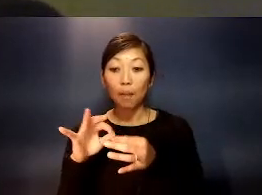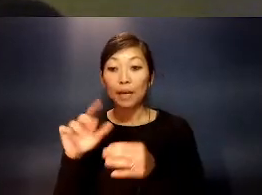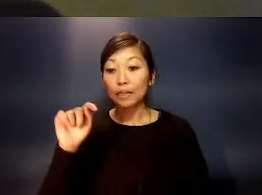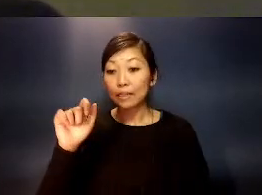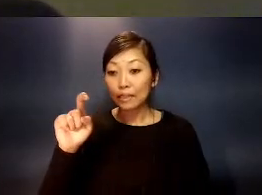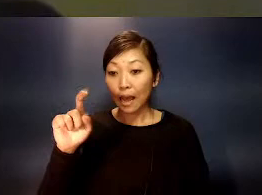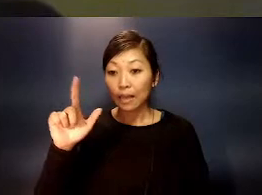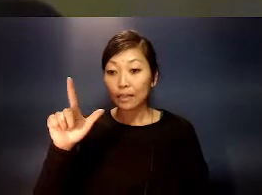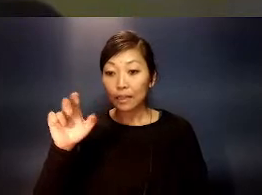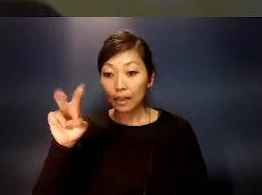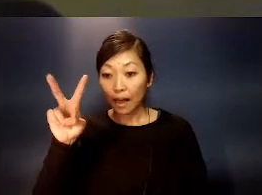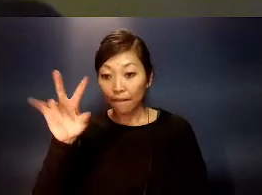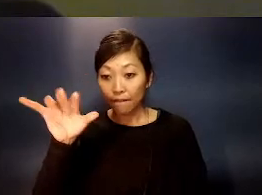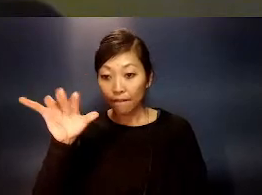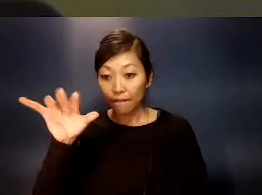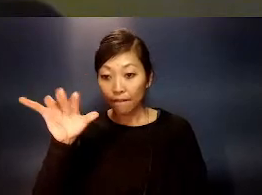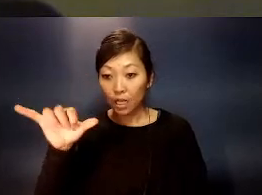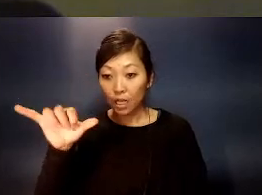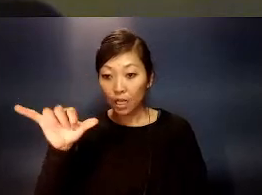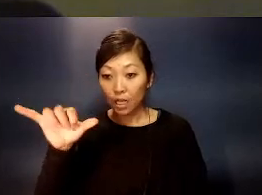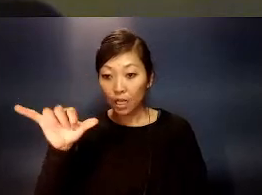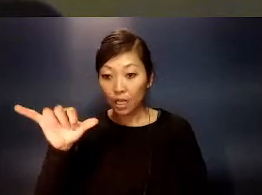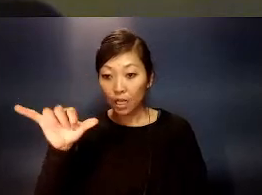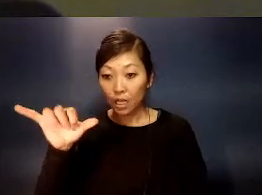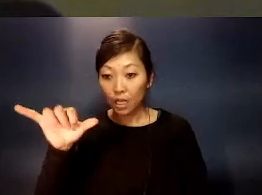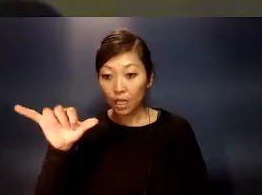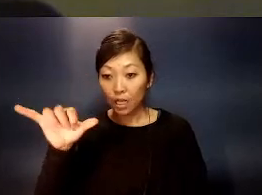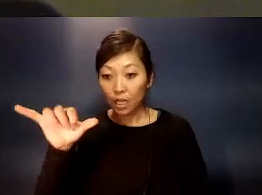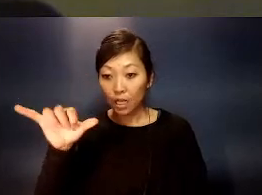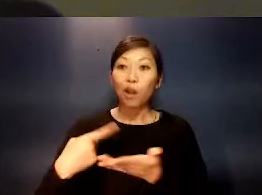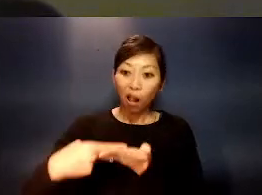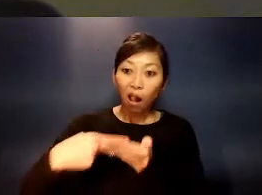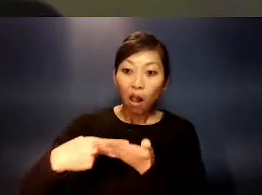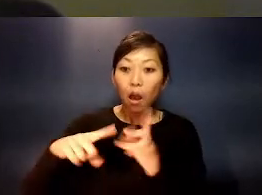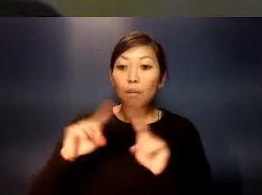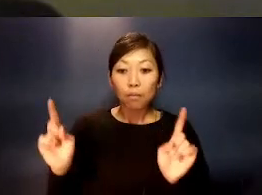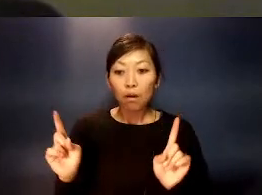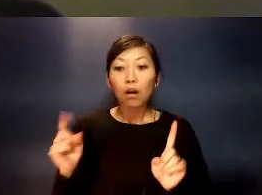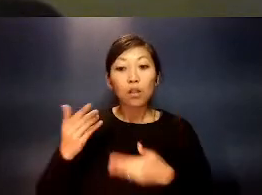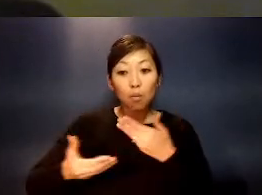CALLED THE BOARD OF ESTIMATE AND TAXATION, WHICH SETS THE MAXIMUM LEVY, WHICH IS THE MAXIMUM AMOUNT OF